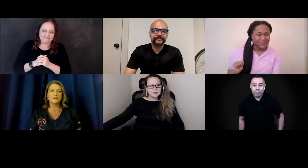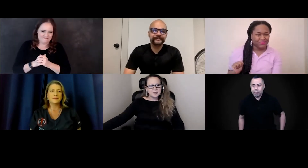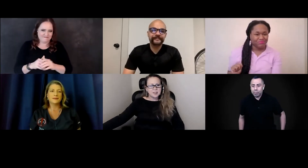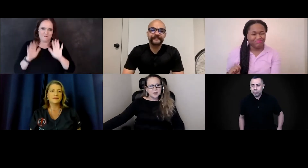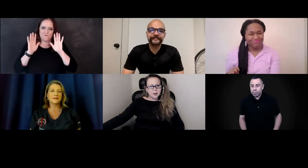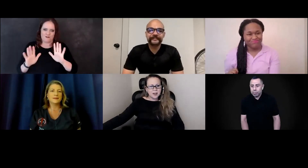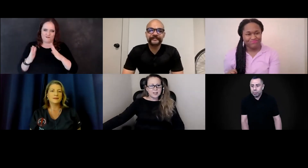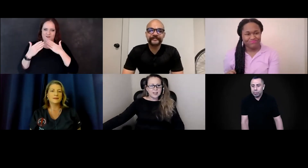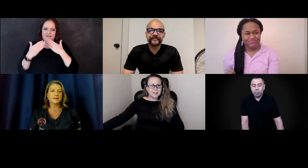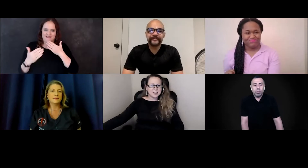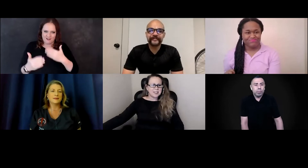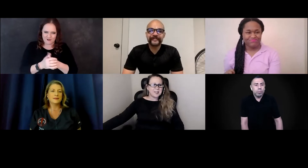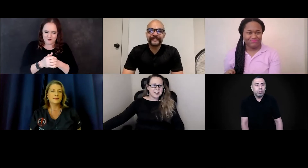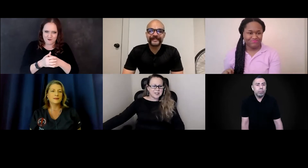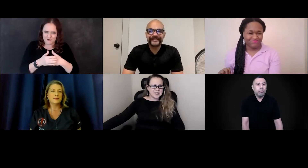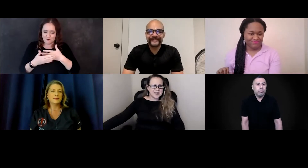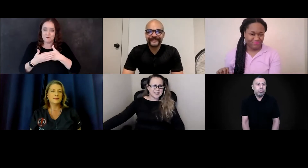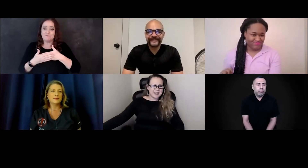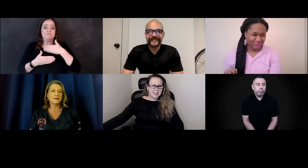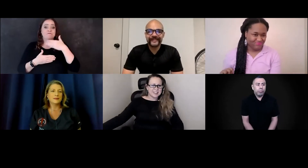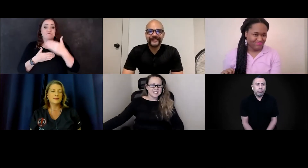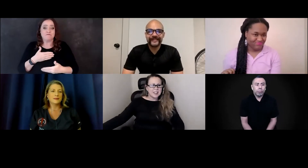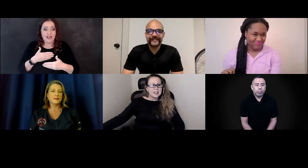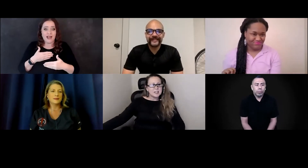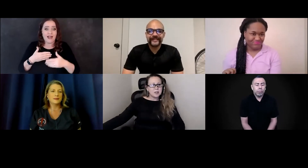Sarah Brown: Great, Julia, welcome. Thanks.